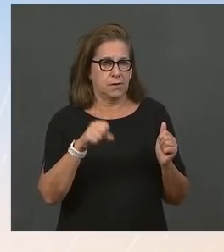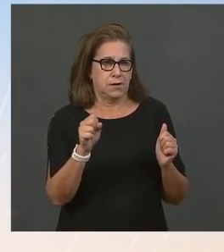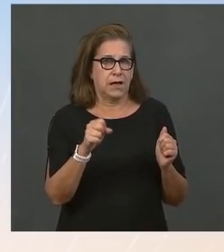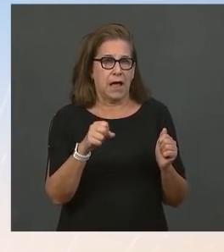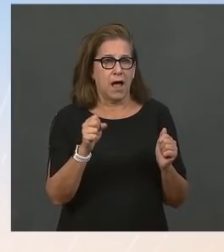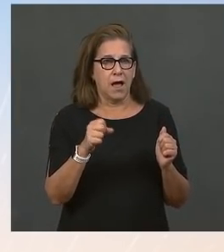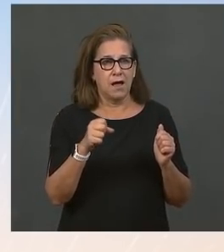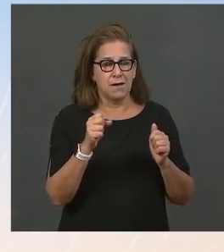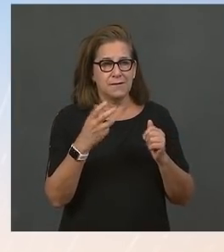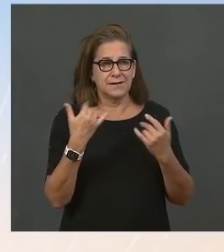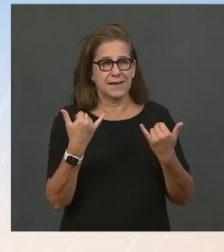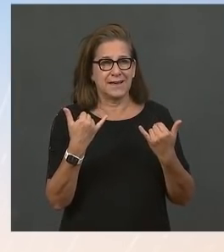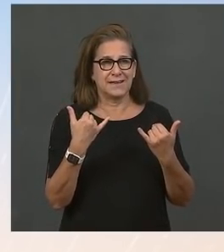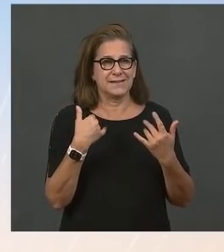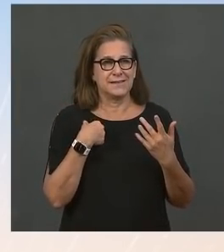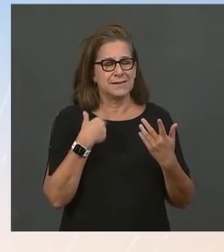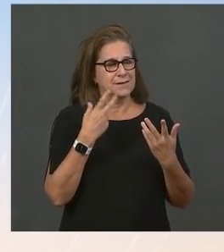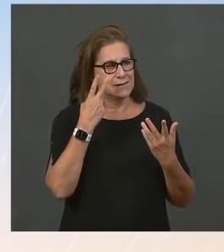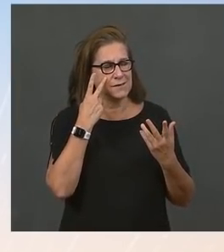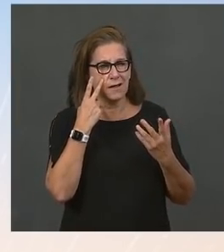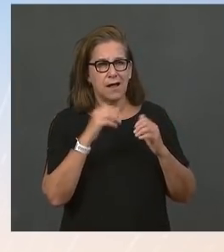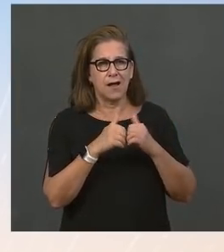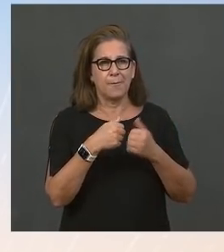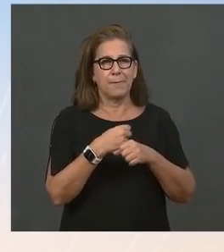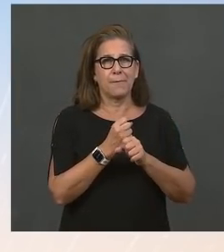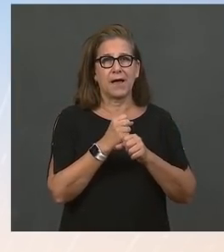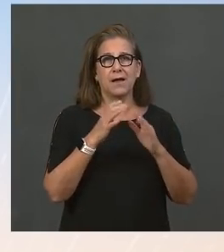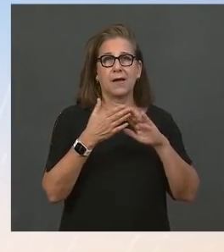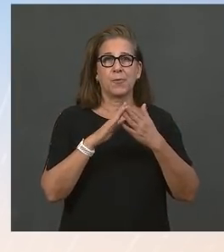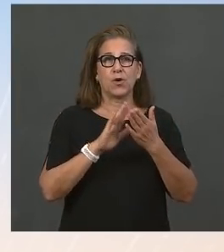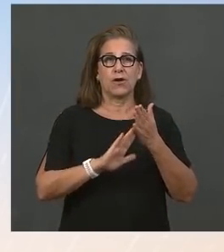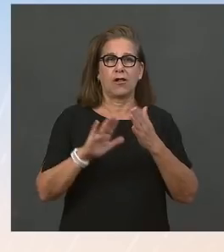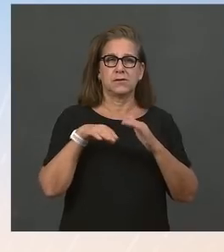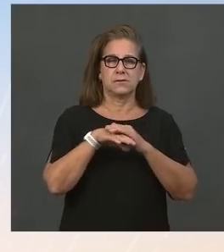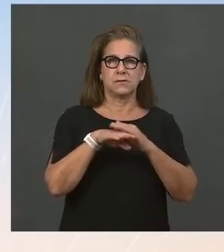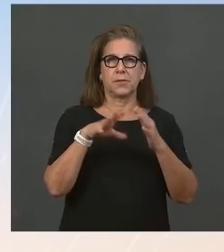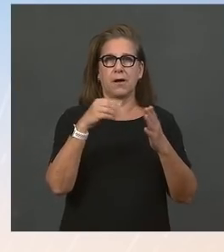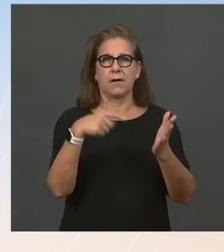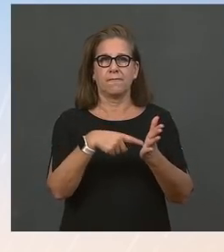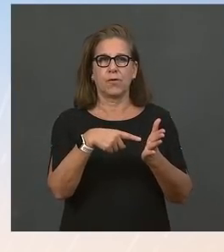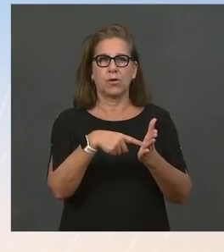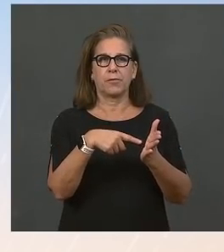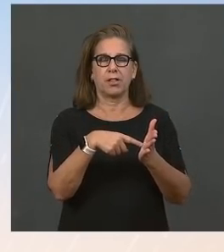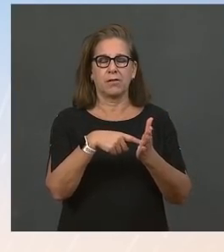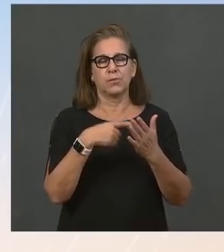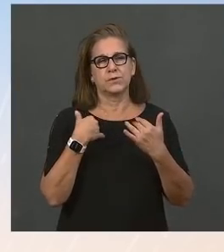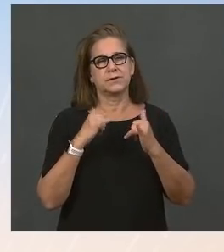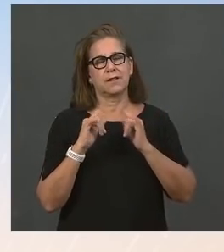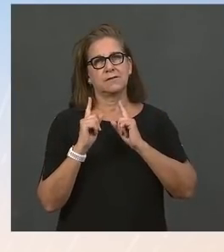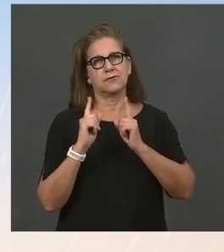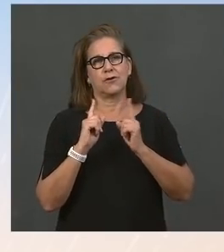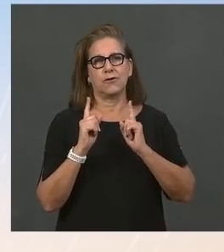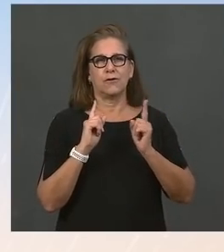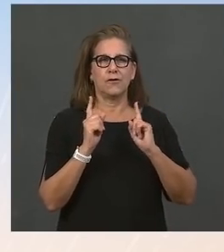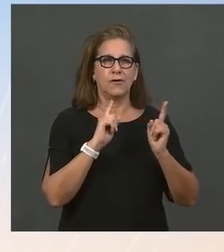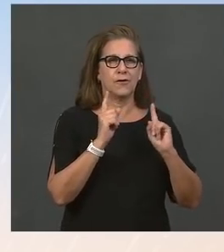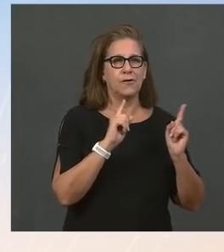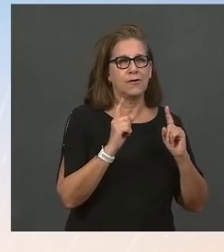These pieces are still being negotiated. I think what you heard from him or what the American people heard from him last night is not just his marital obligation,